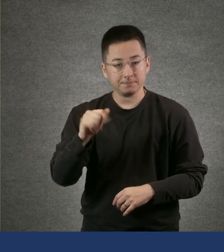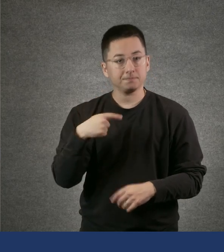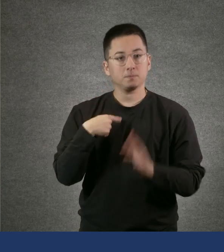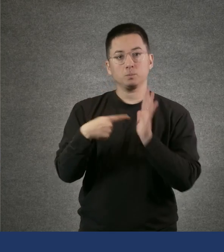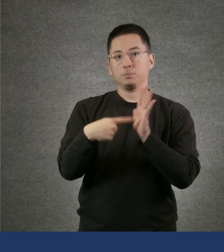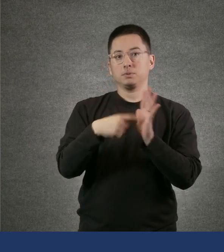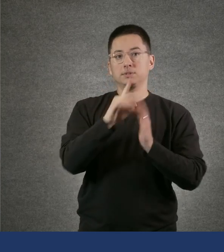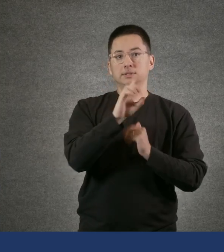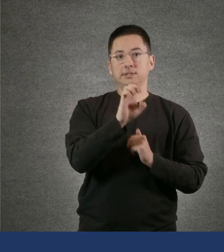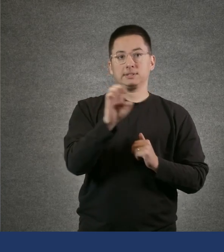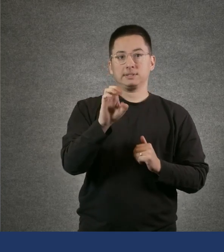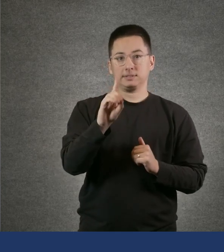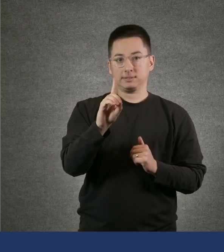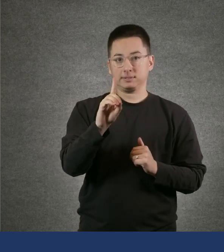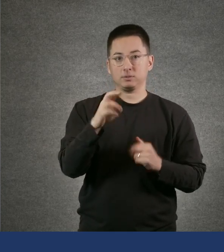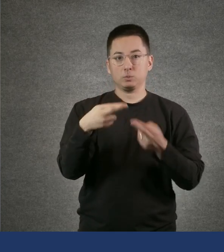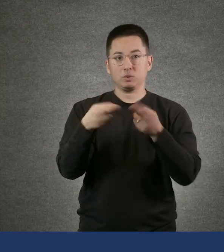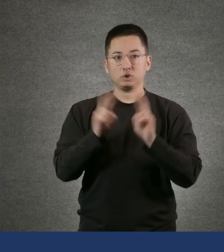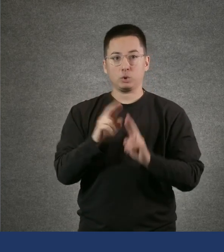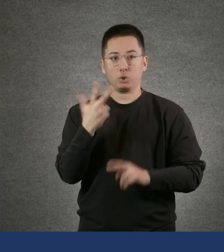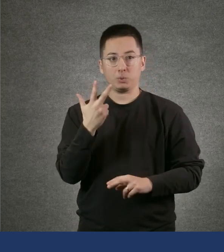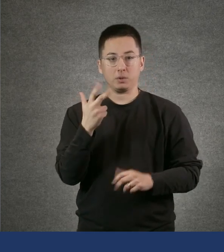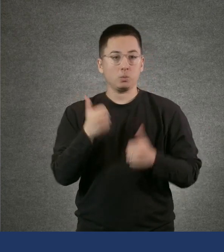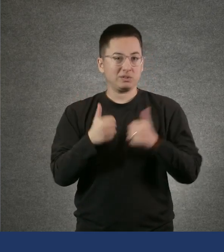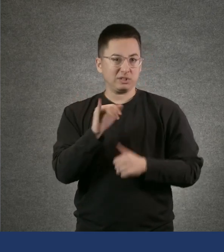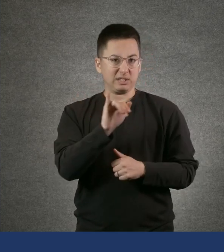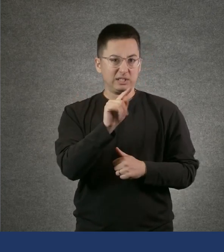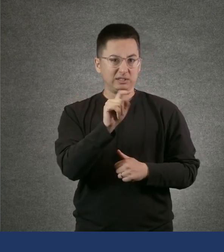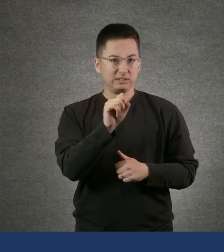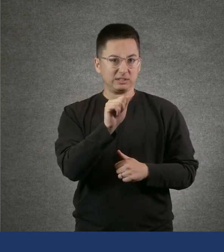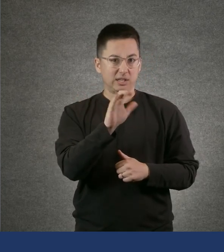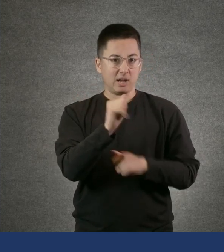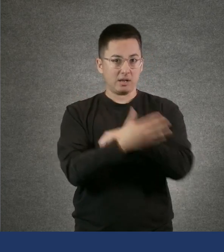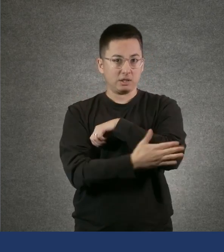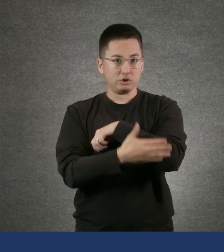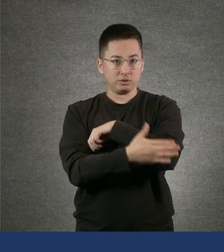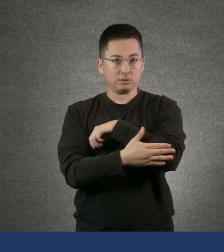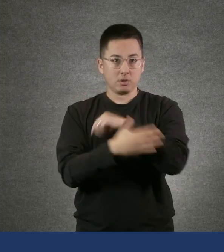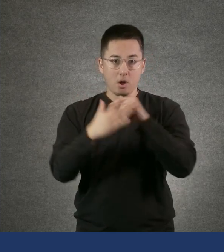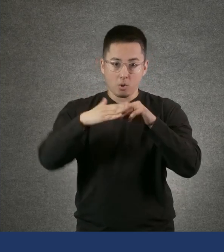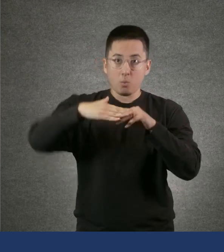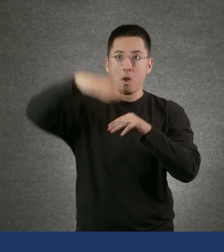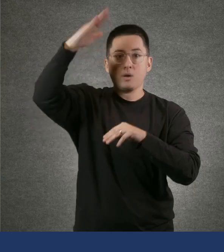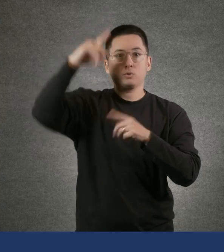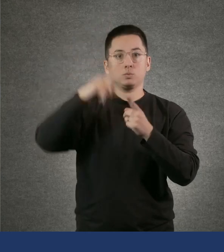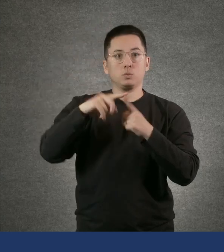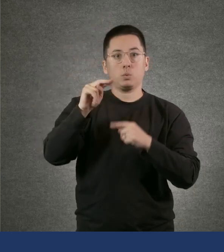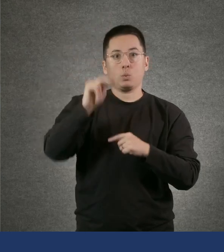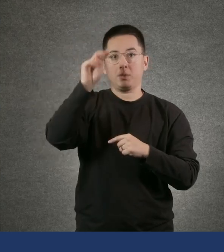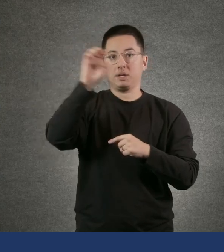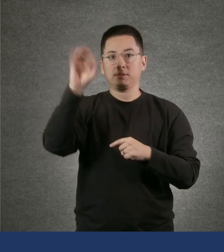which is Itasca County, going all the way over Northeast Minnesota to Wisconsin and all the way up